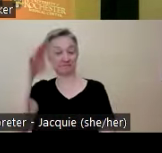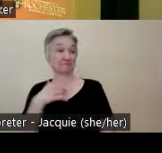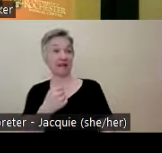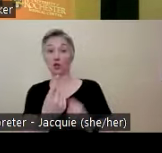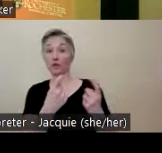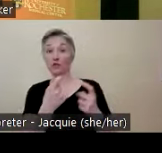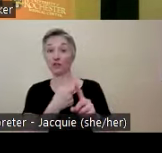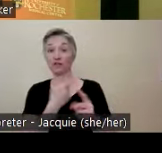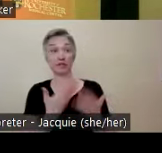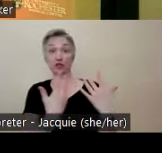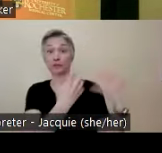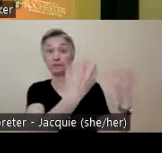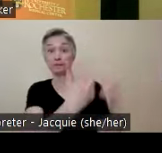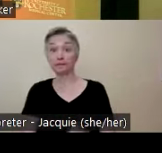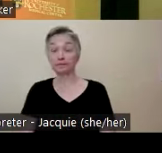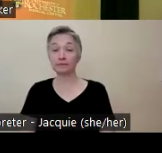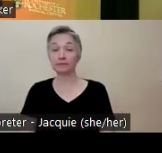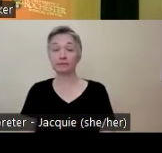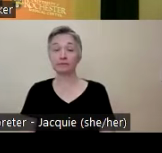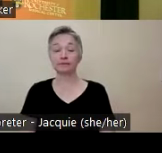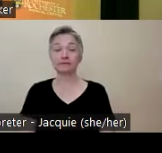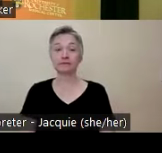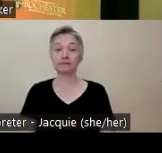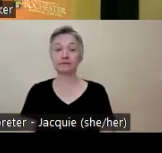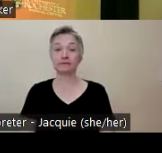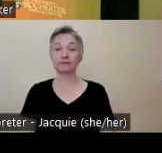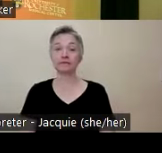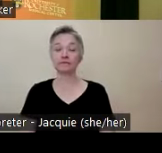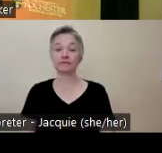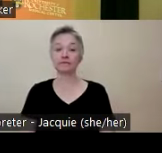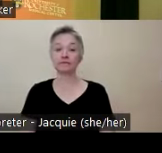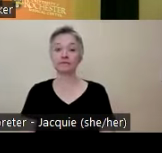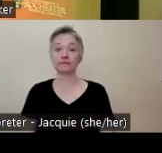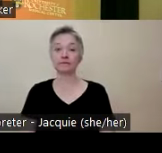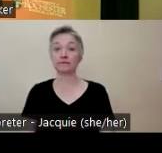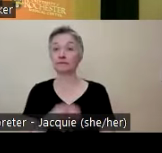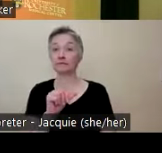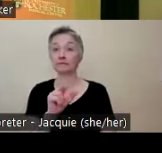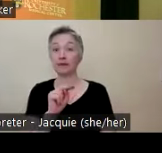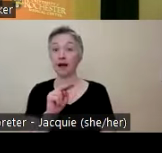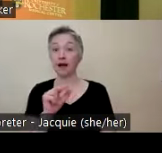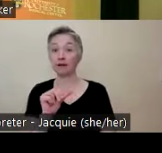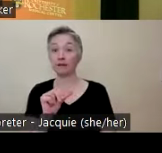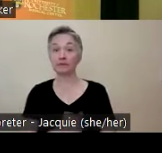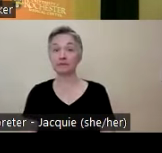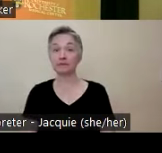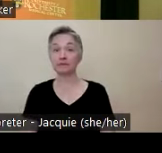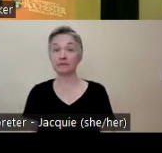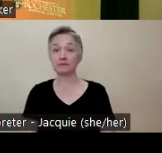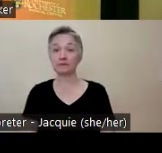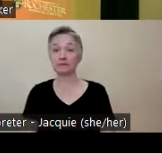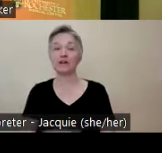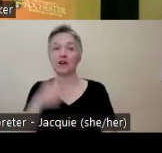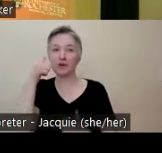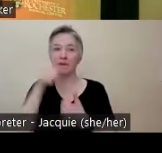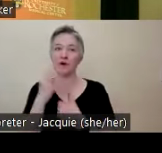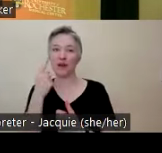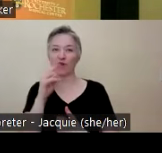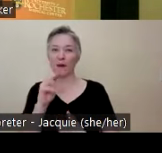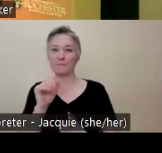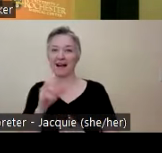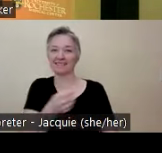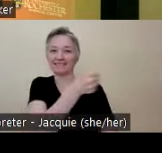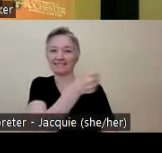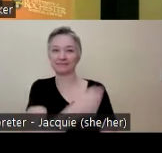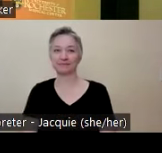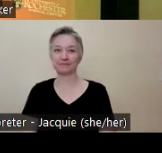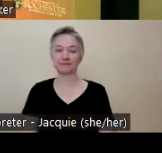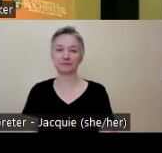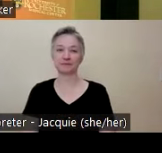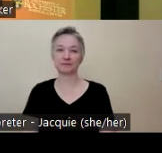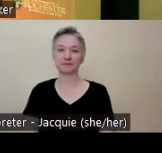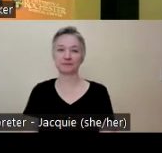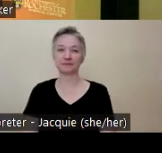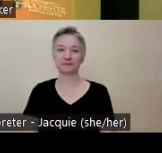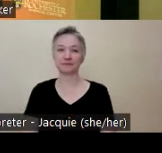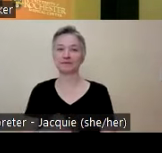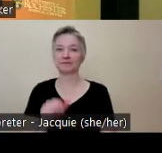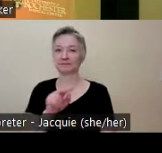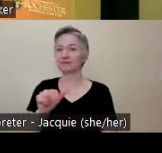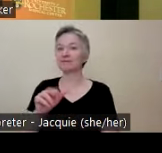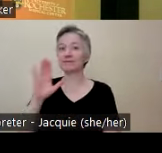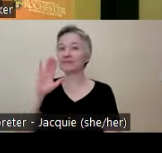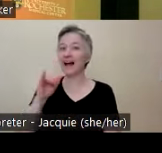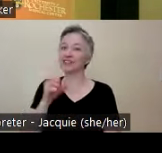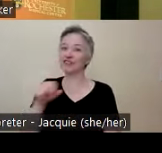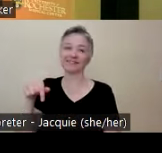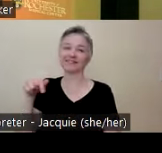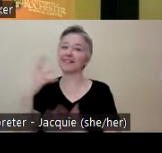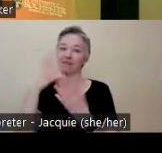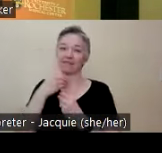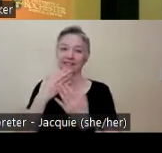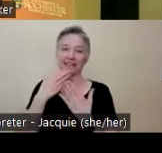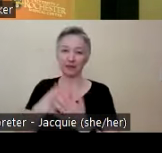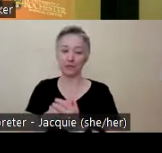here anna remember to wait for the microphone hi Jess this was lovely thank you um at the end when